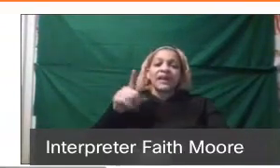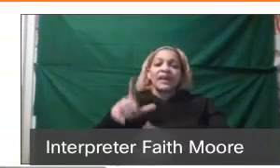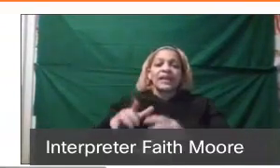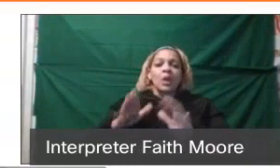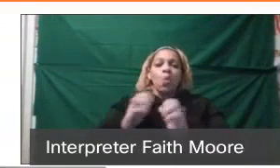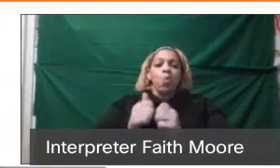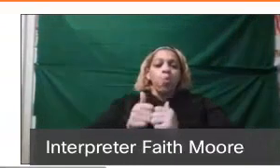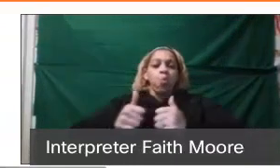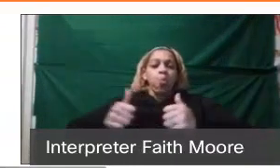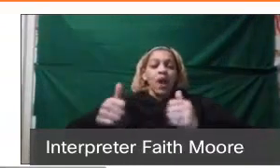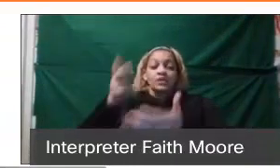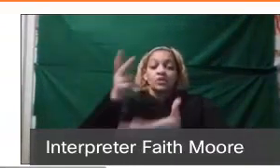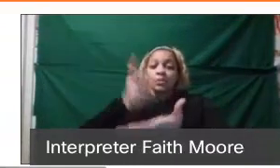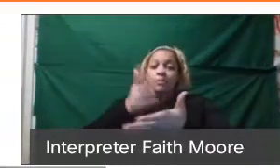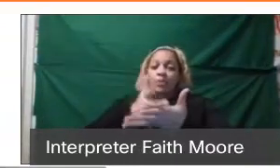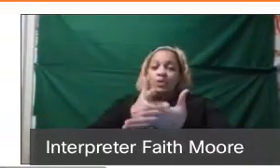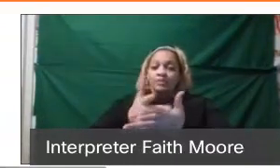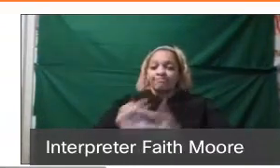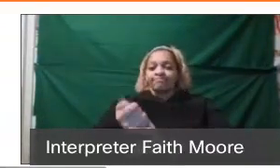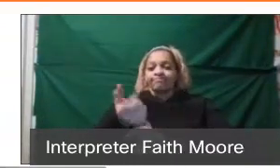It would be eliminated just off of the screen.